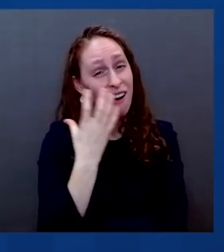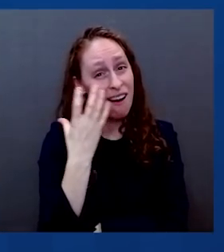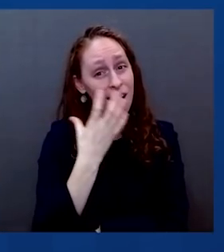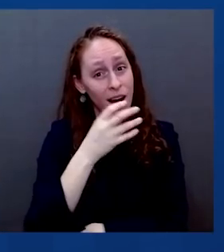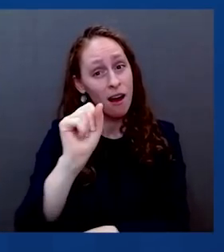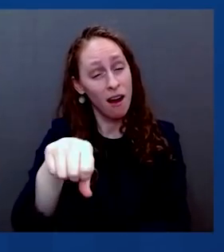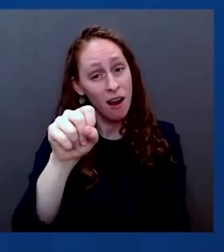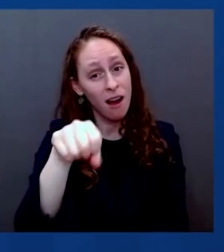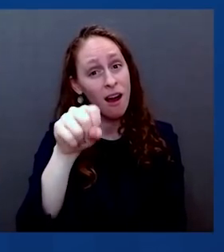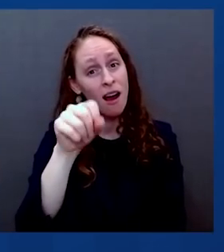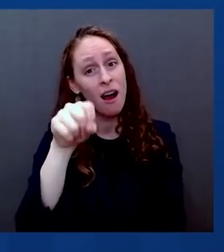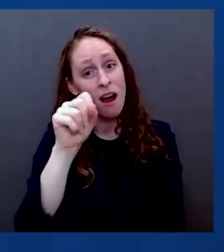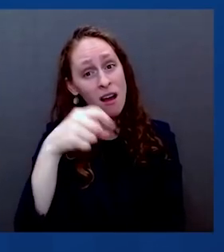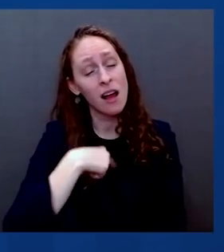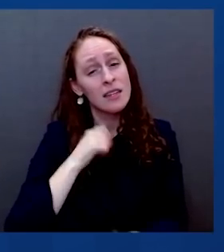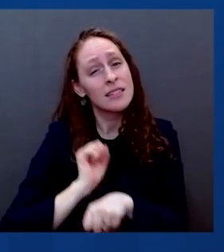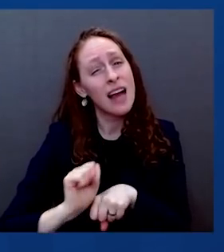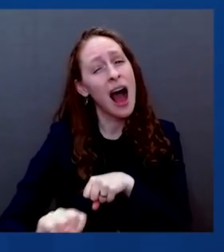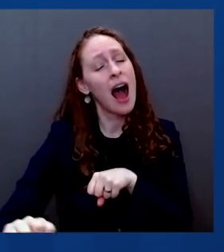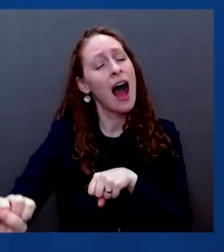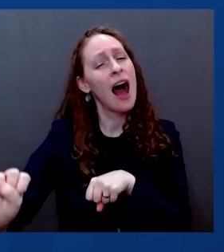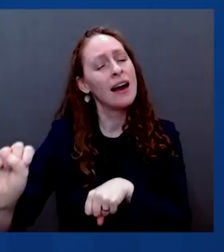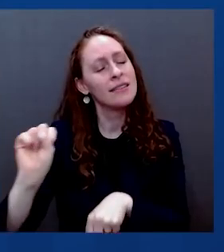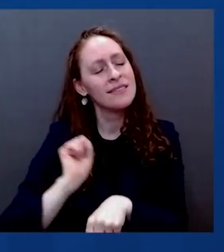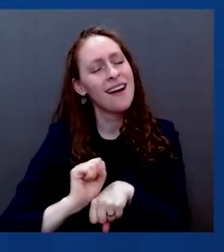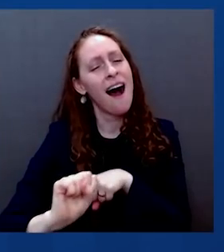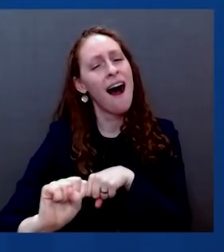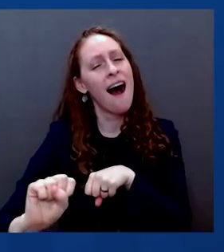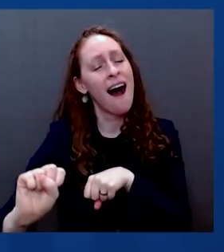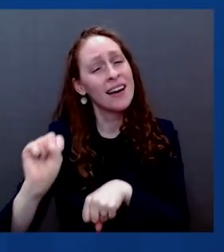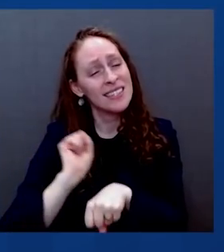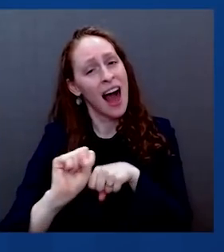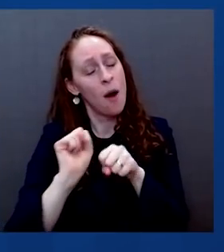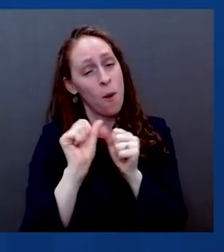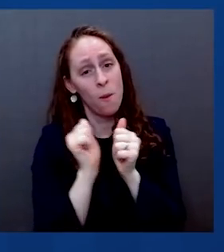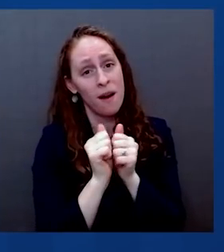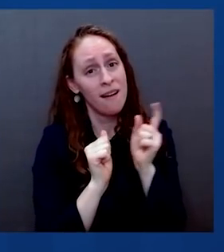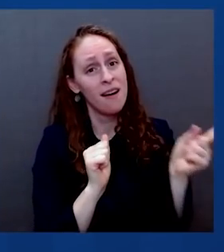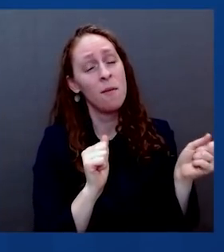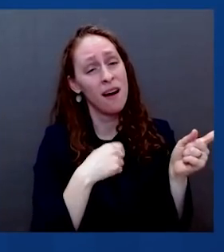But, folks, then it was signed into law, the last time,